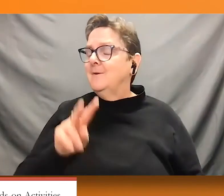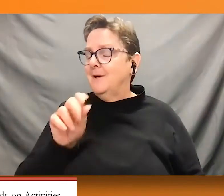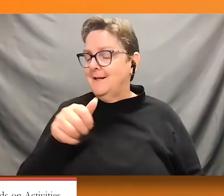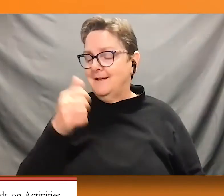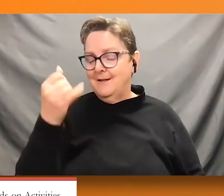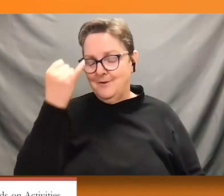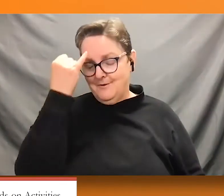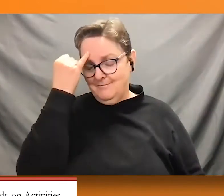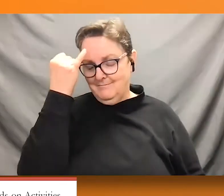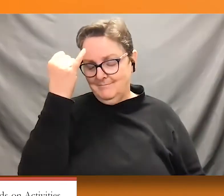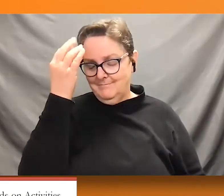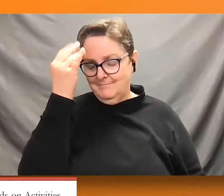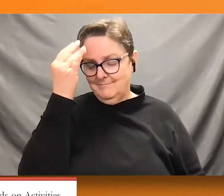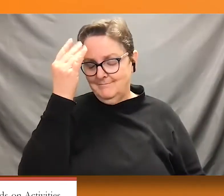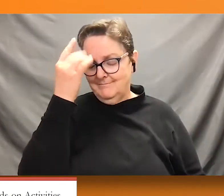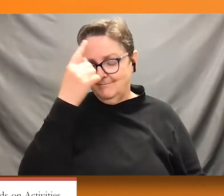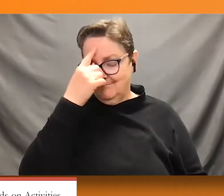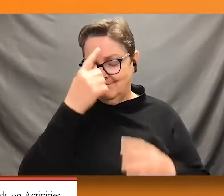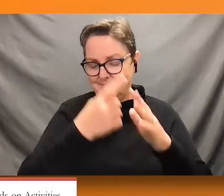Had another thought about this, but it has left me.